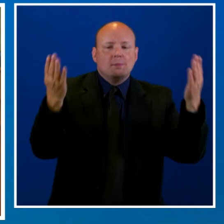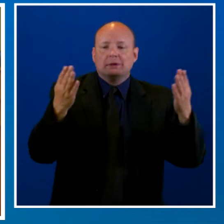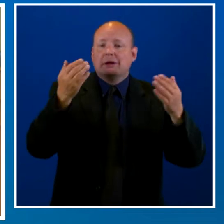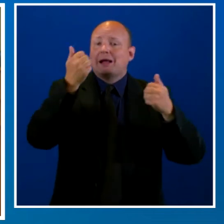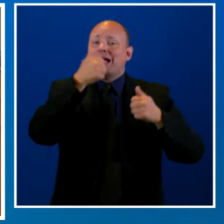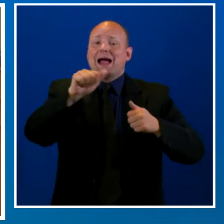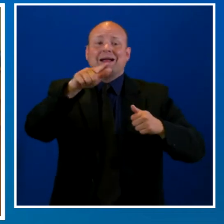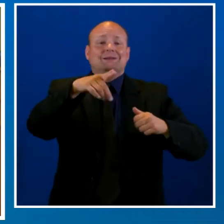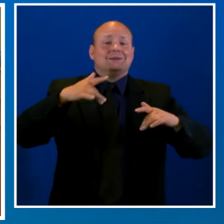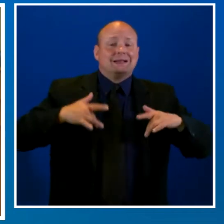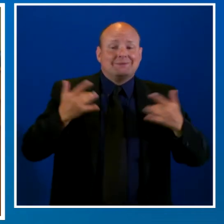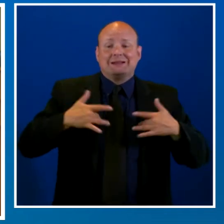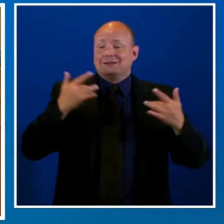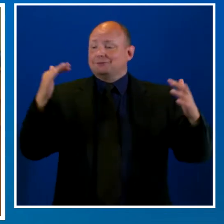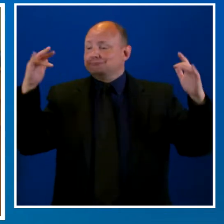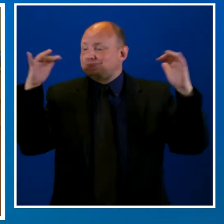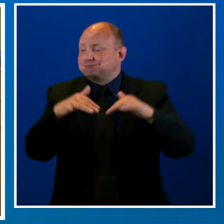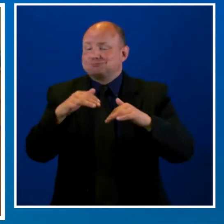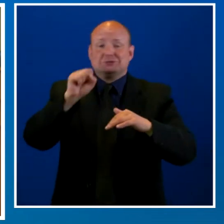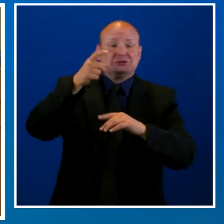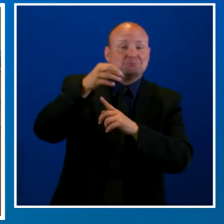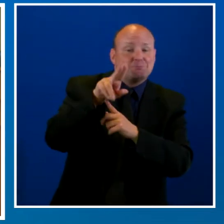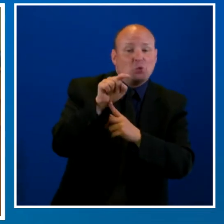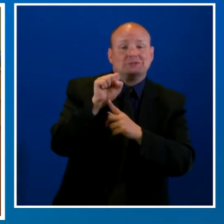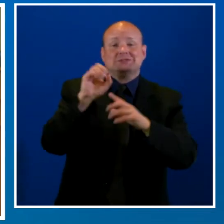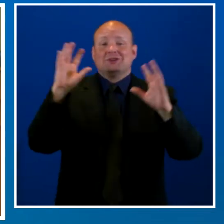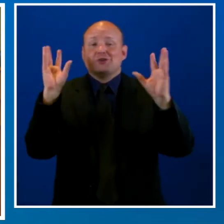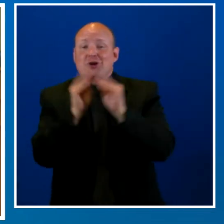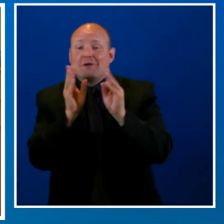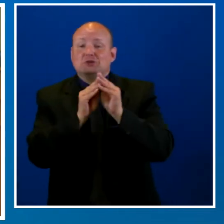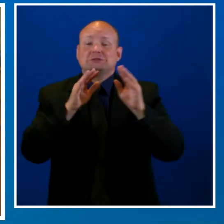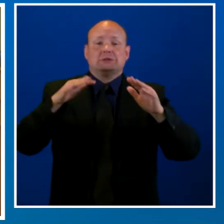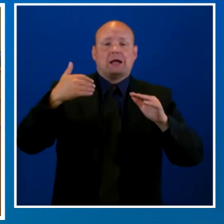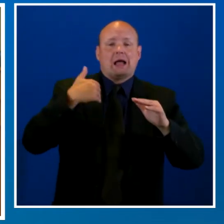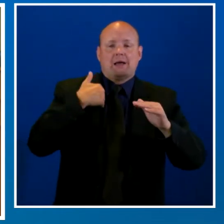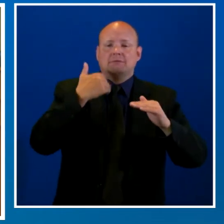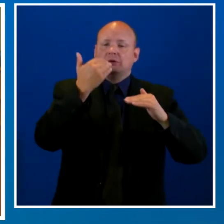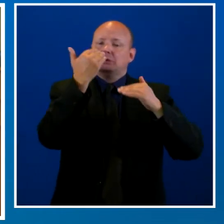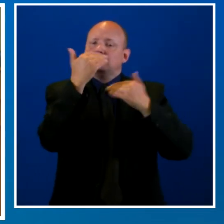conventions, there will be no capacity or occupancy limits.